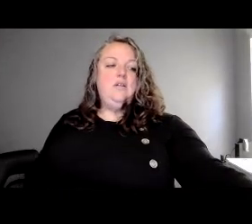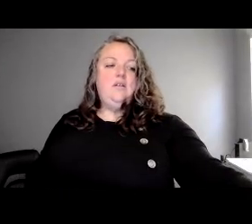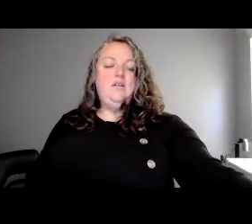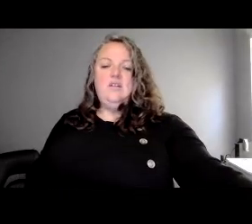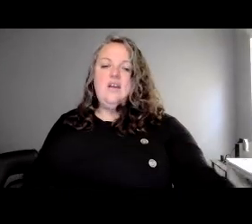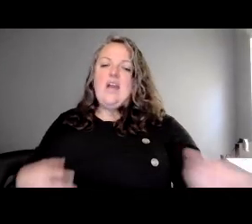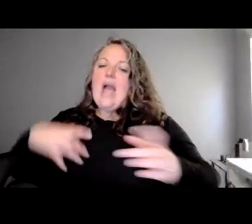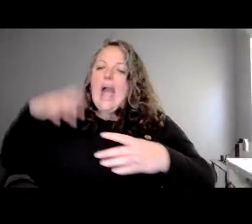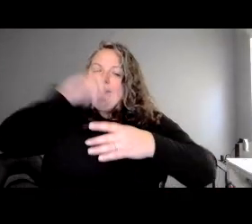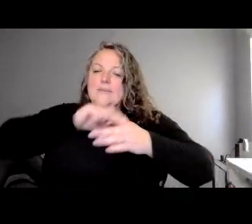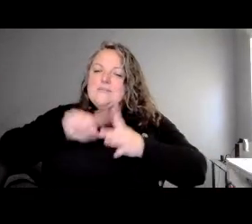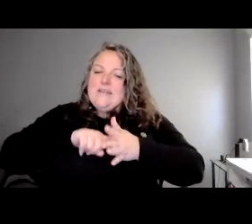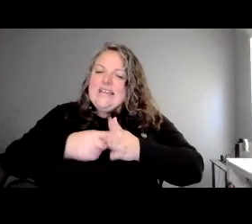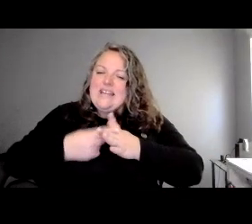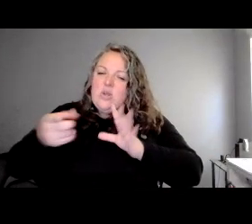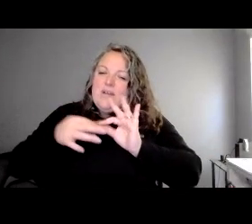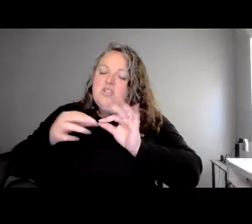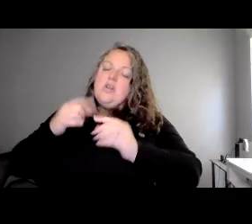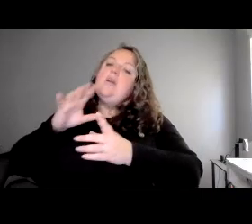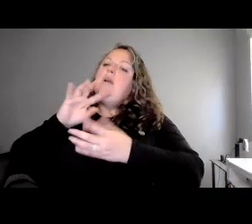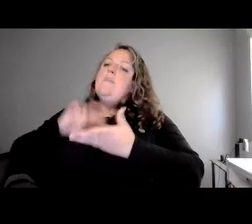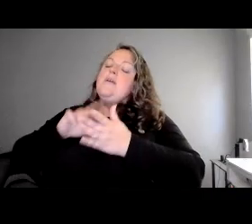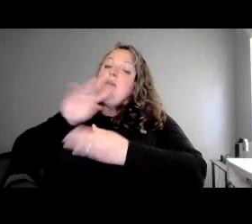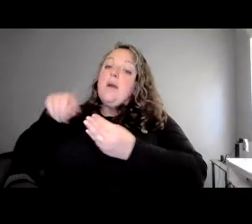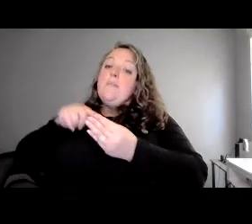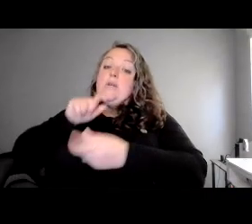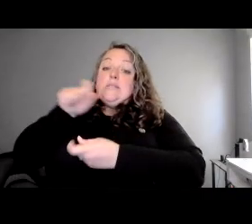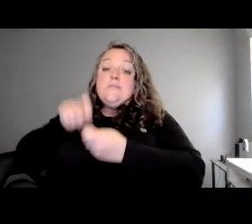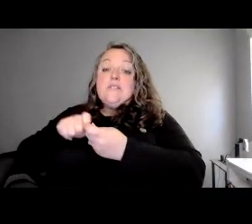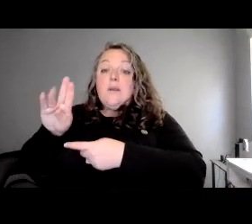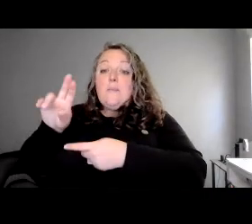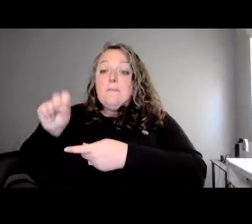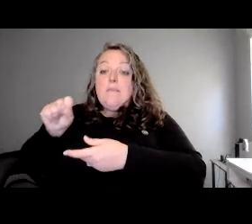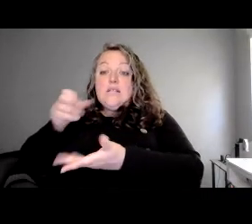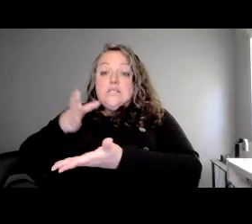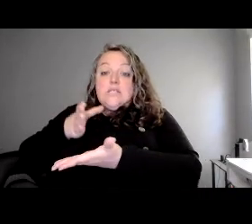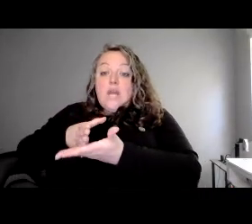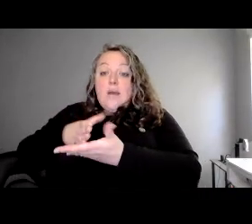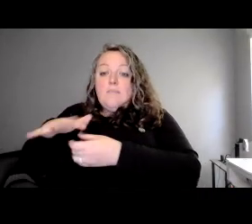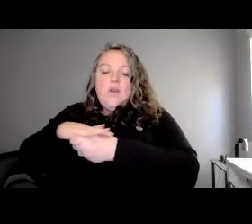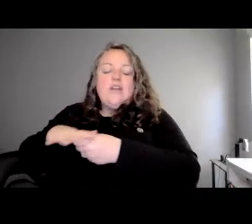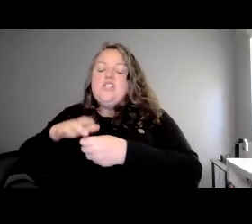what you said. Um, is this about specific bus stops? Sorry, I didn't hear the interpreter.